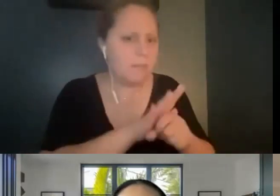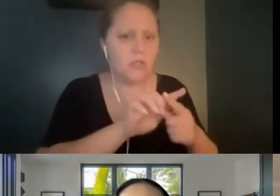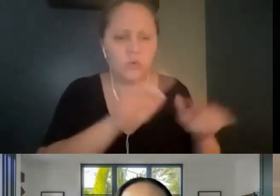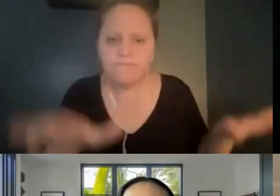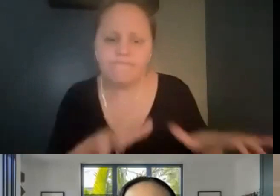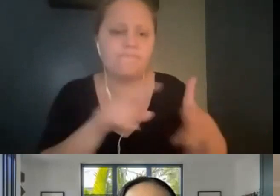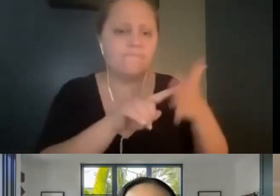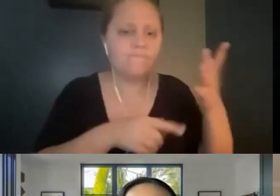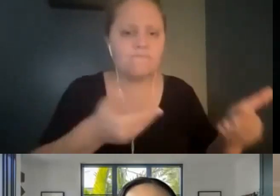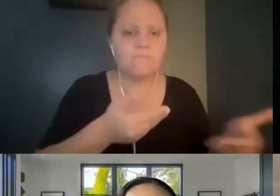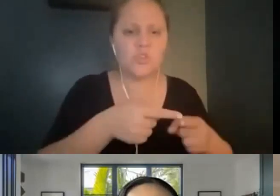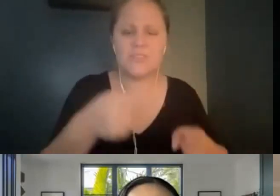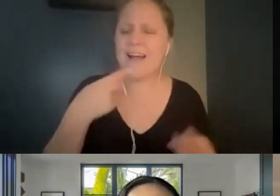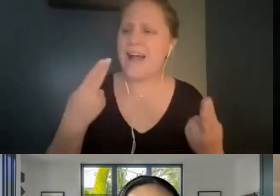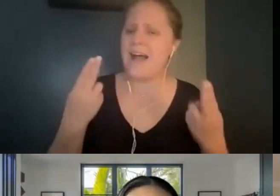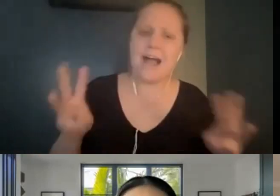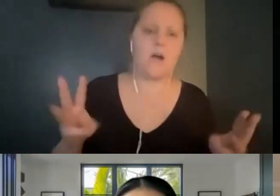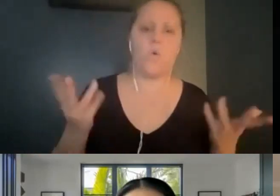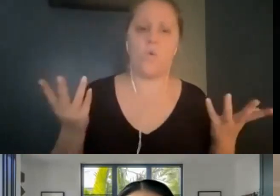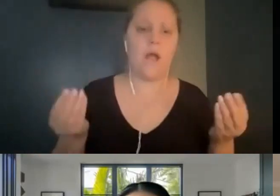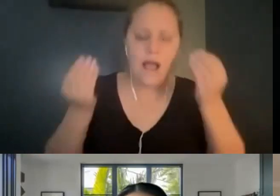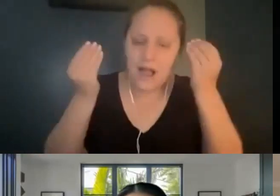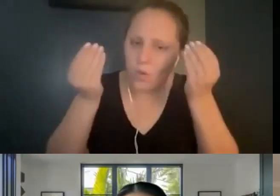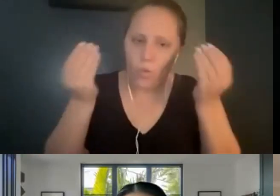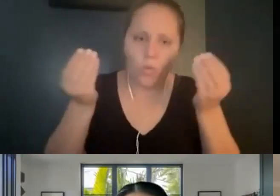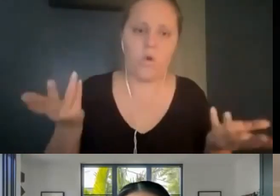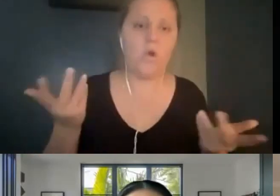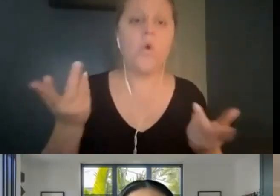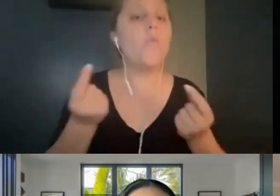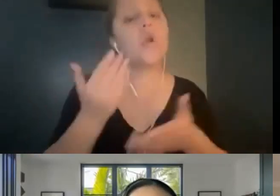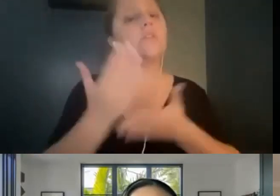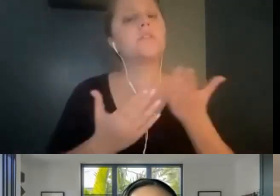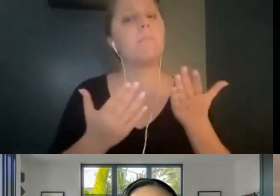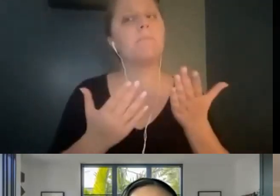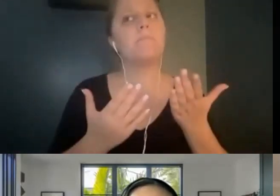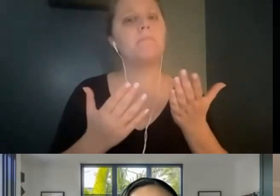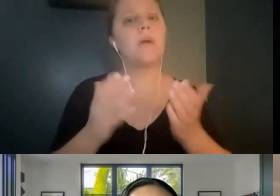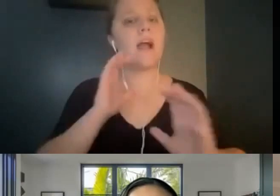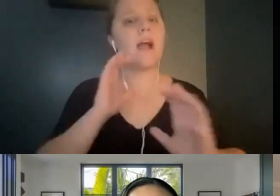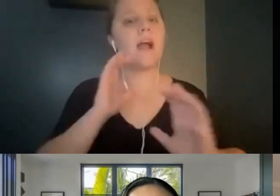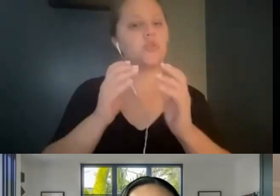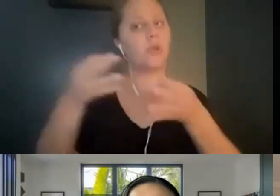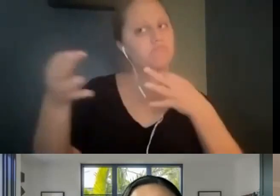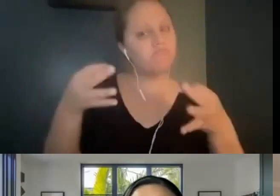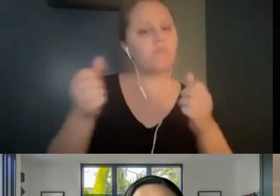how, how? what what are some of the conversations we could have with hiring managers to create this culture?